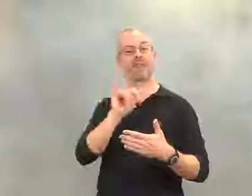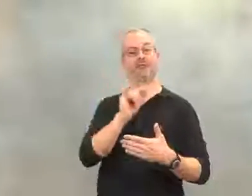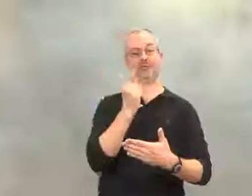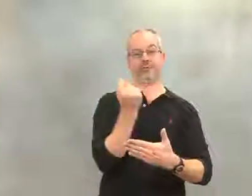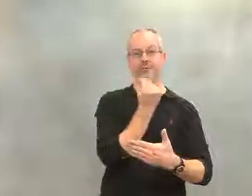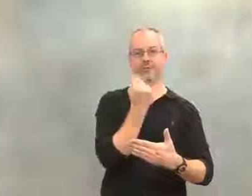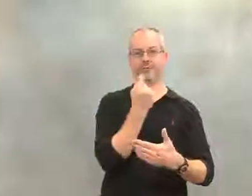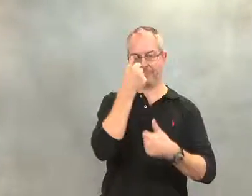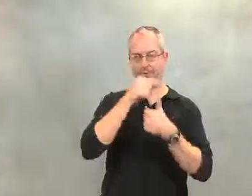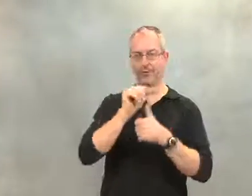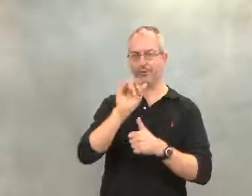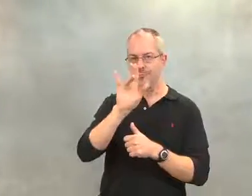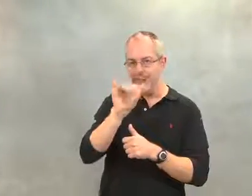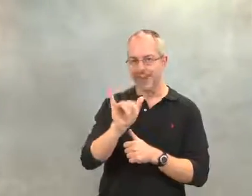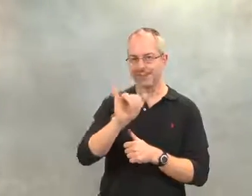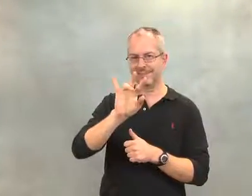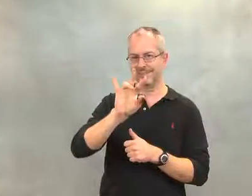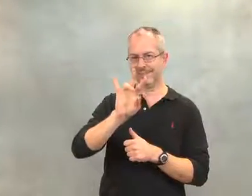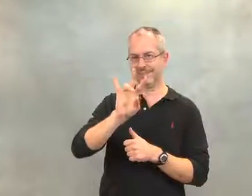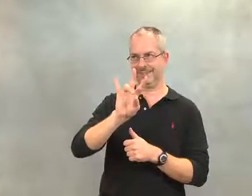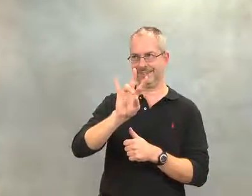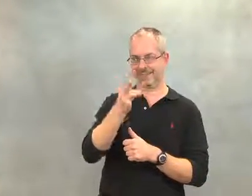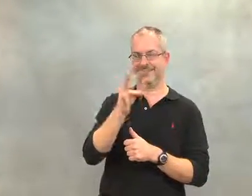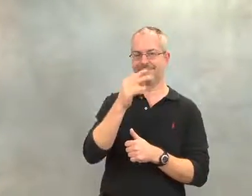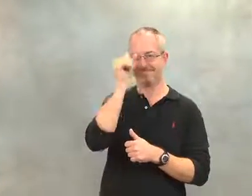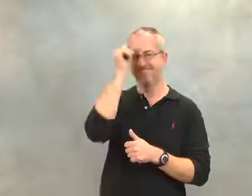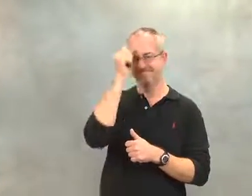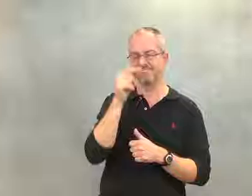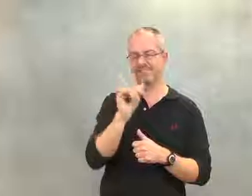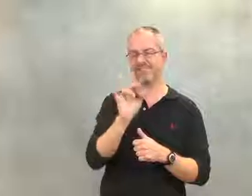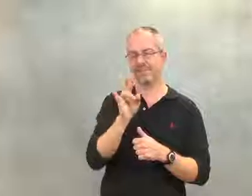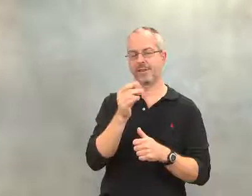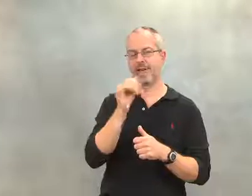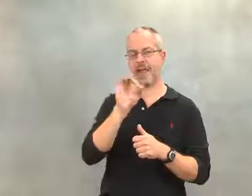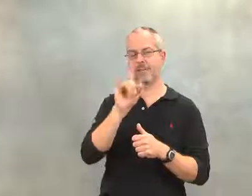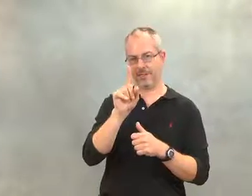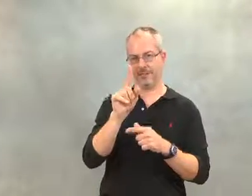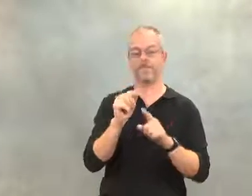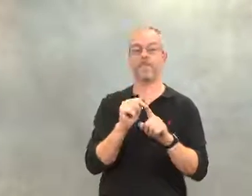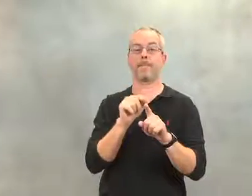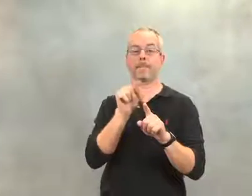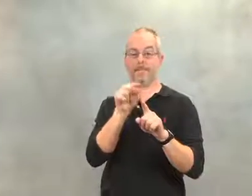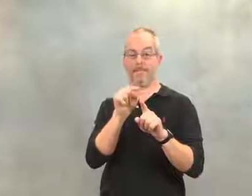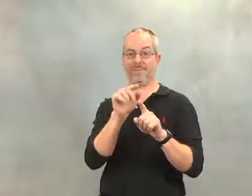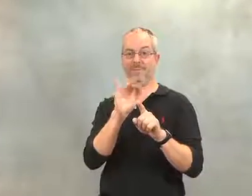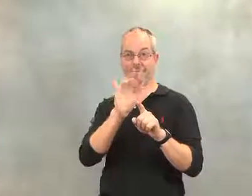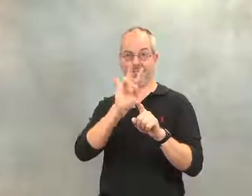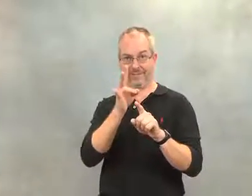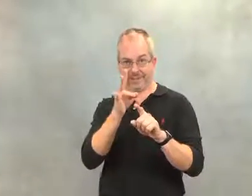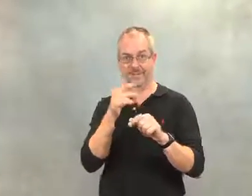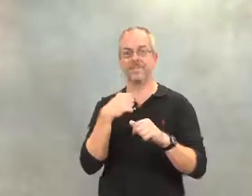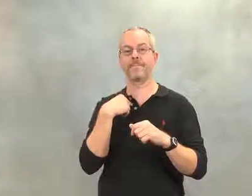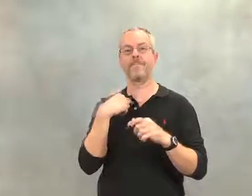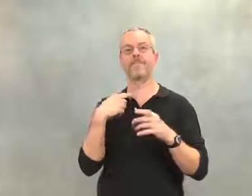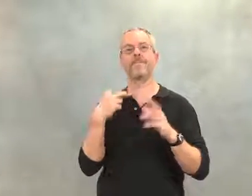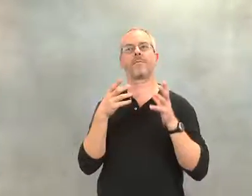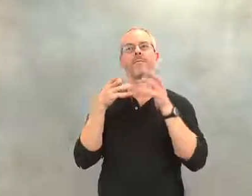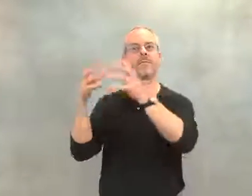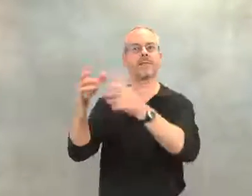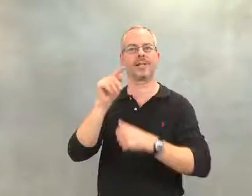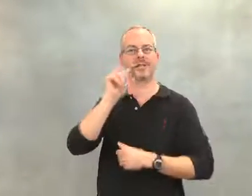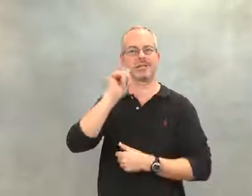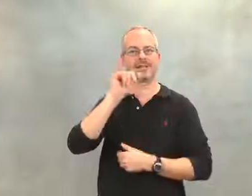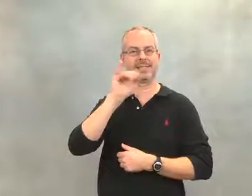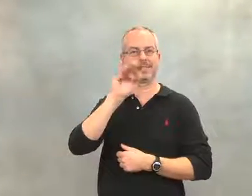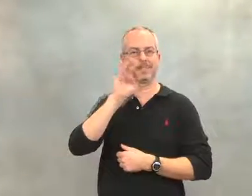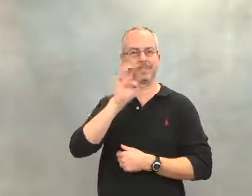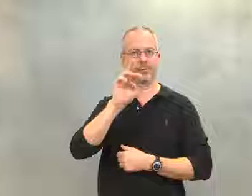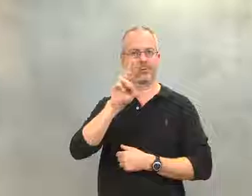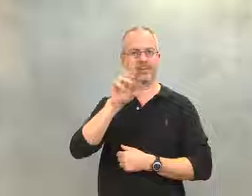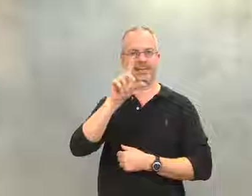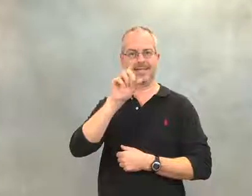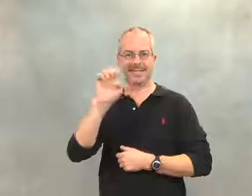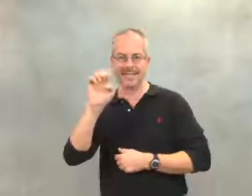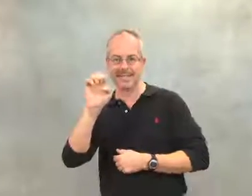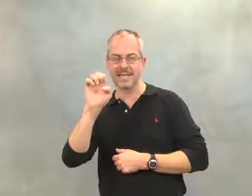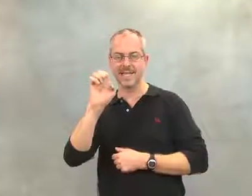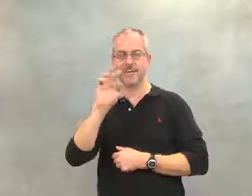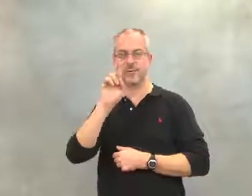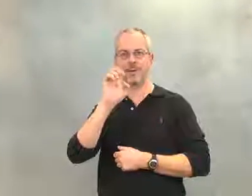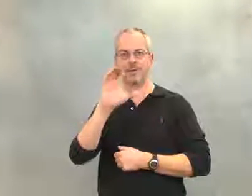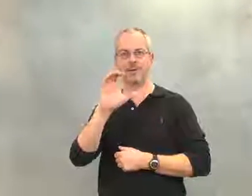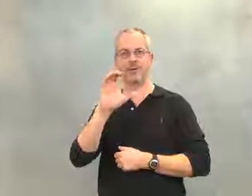I remember it was Tuesday, July 7, 1981.